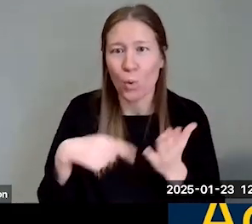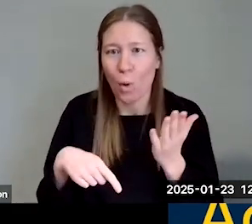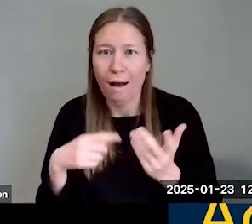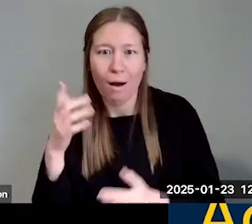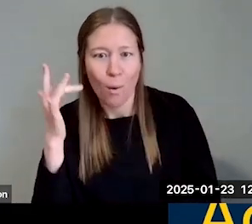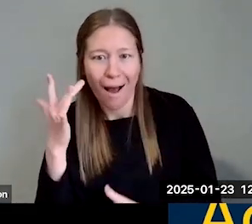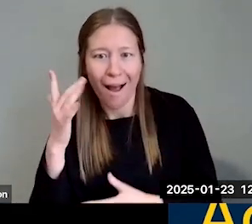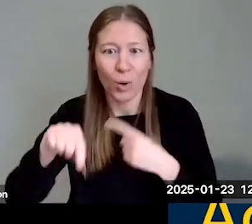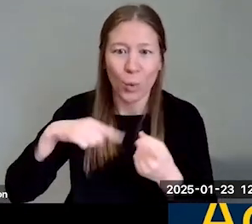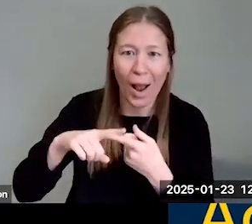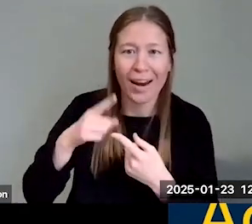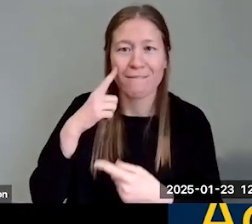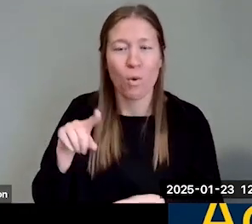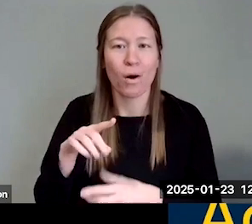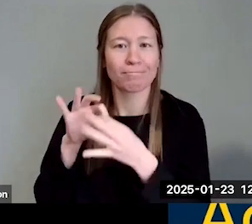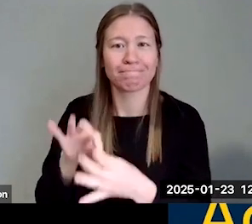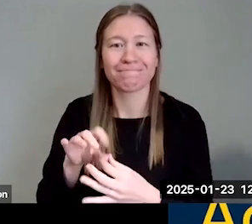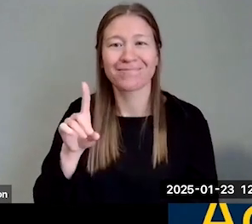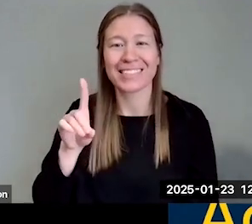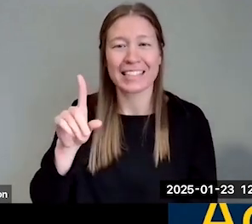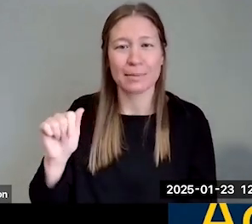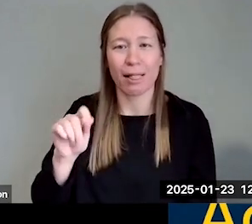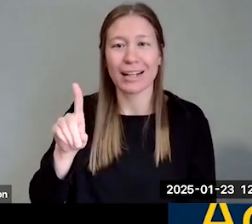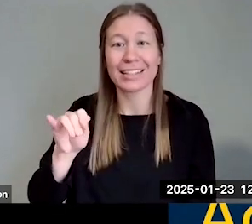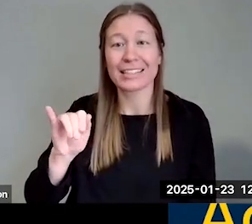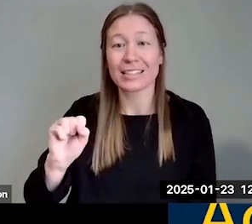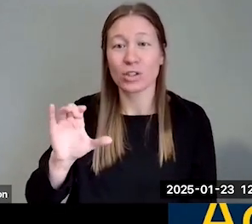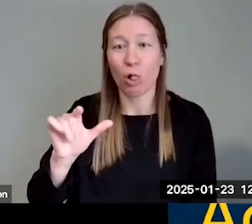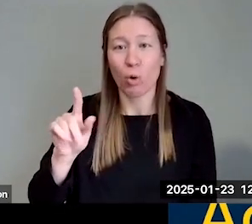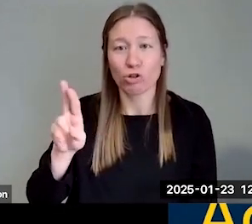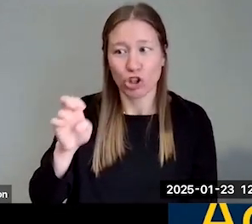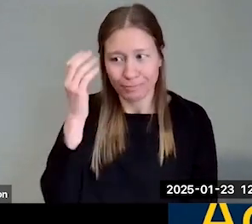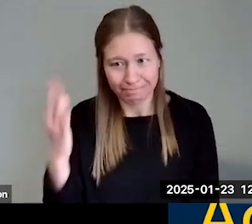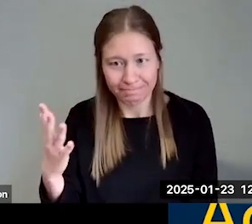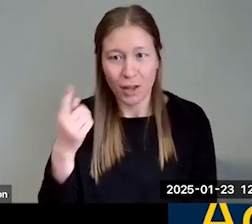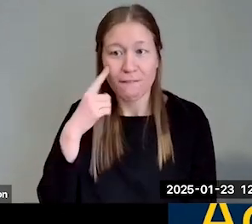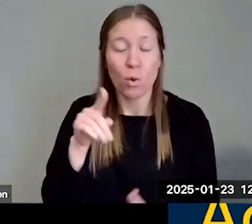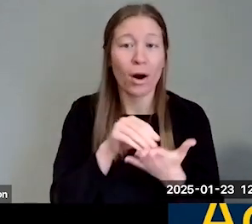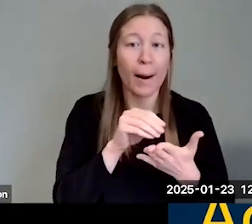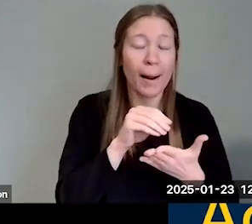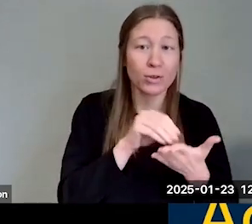of disability disclosure for both employees and students, obligations of supervisors,